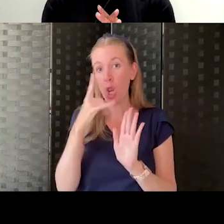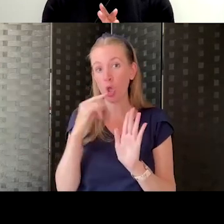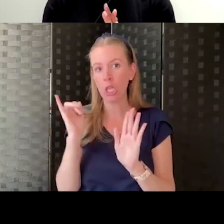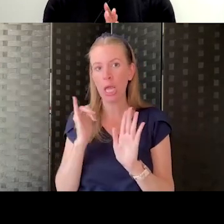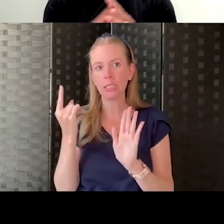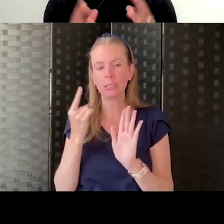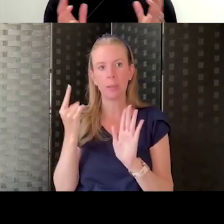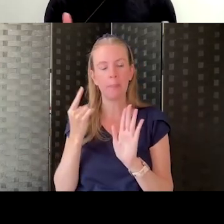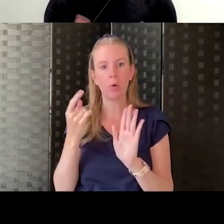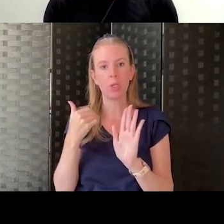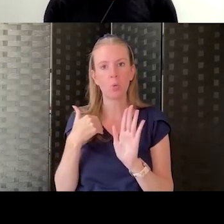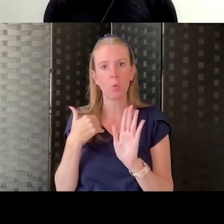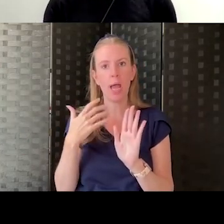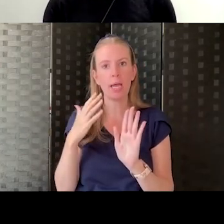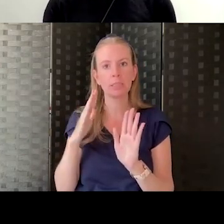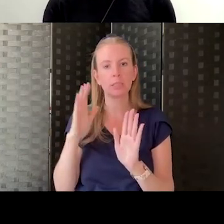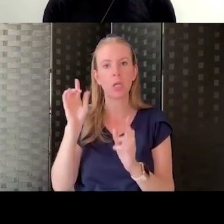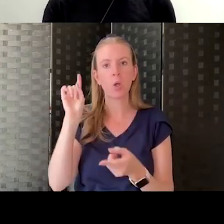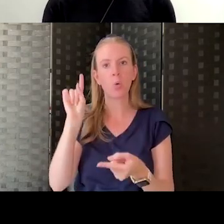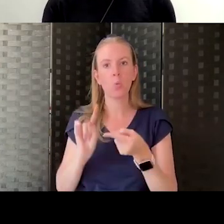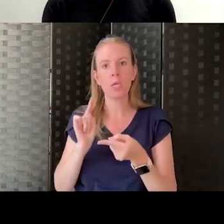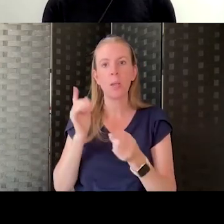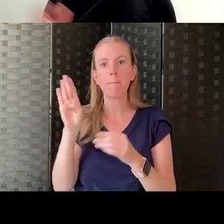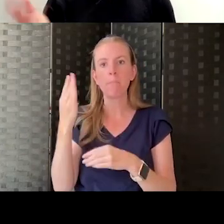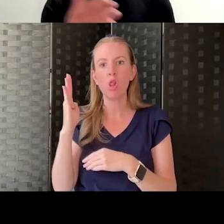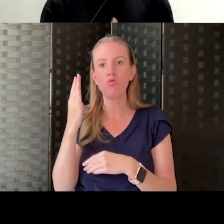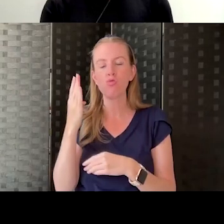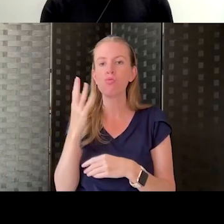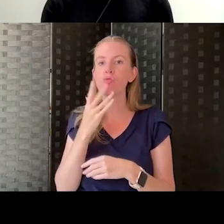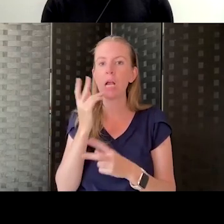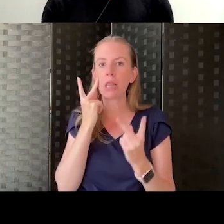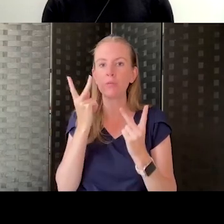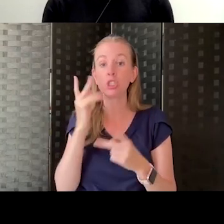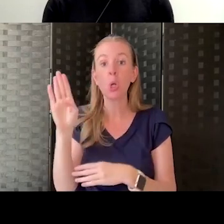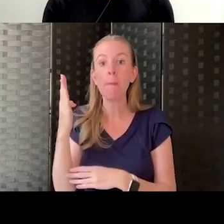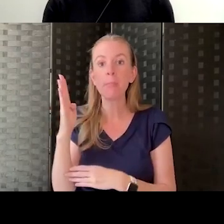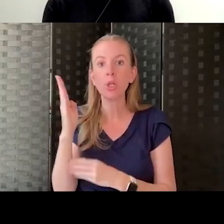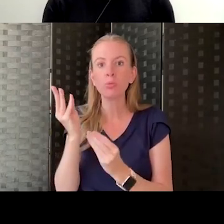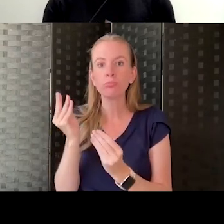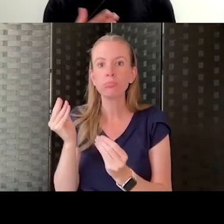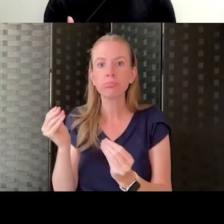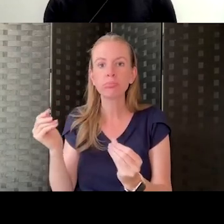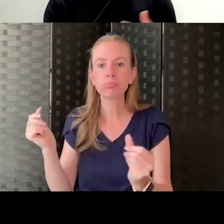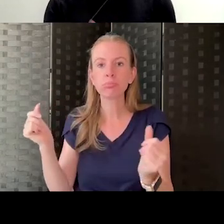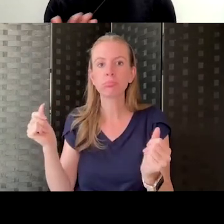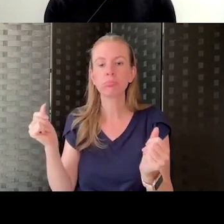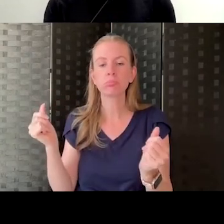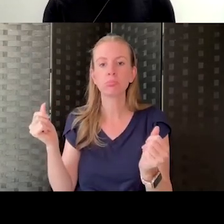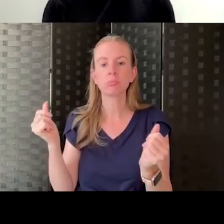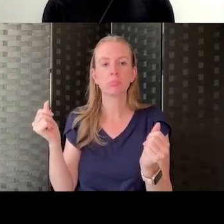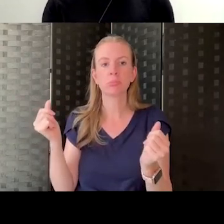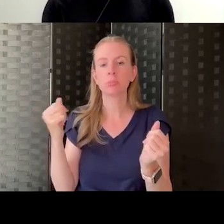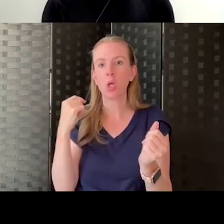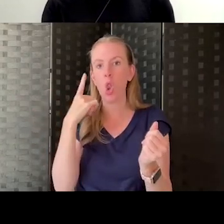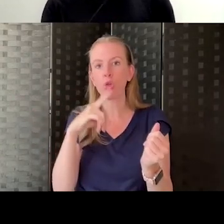who has weak blue color vision, the blue gets minimize to where it's almost black, making